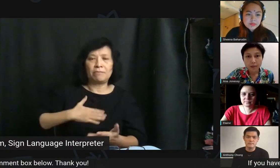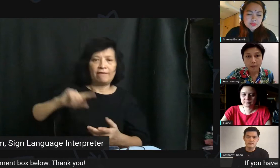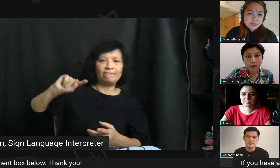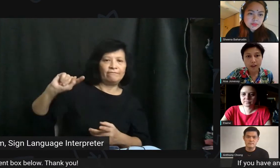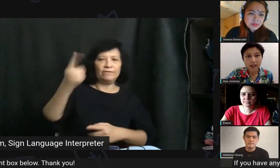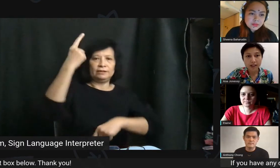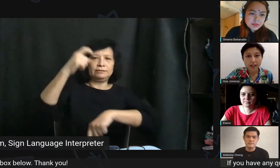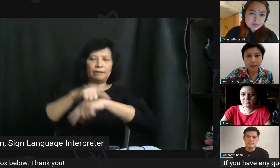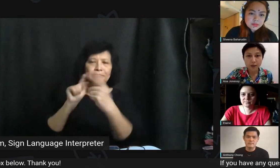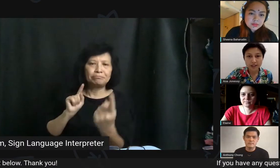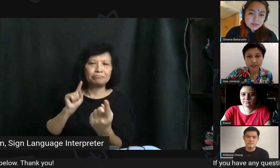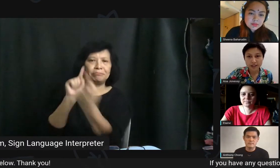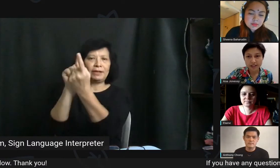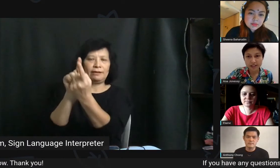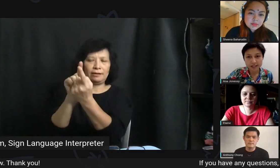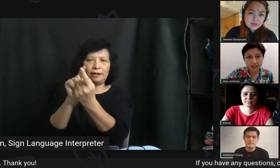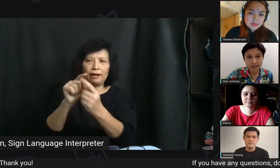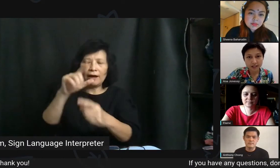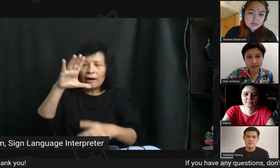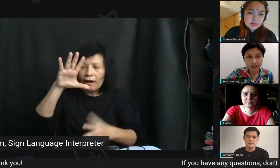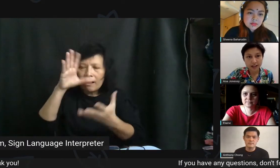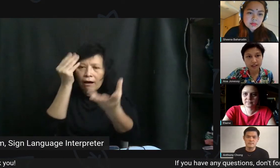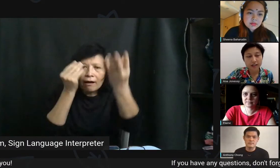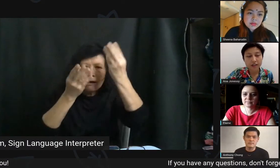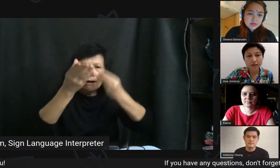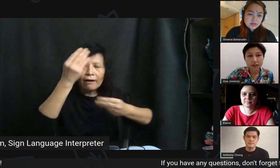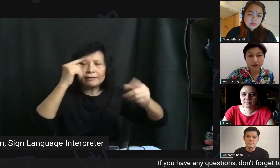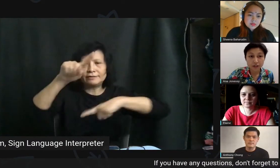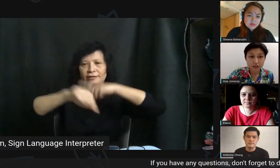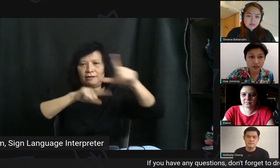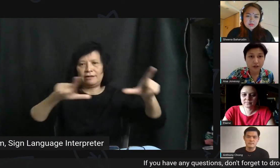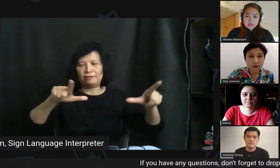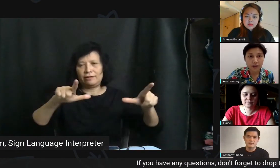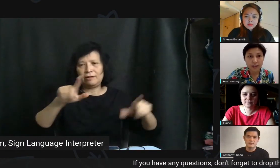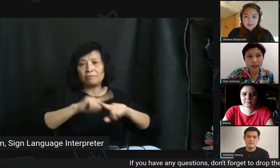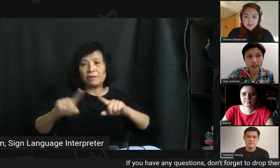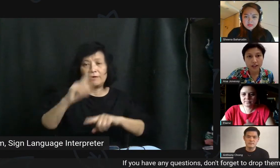But it wasn’t until I think 5 years ago that I